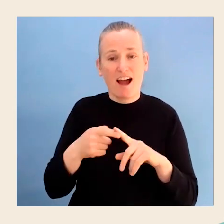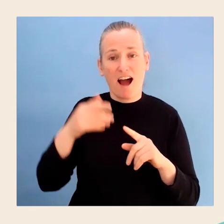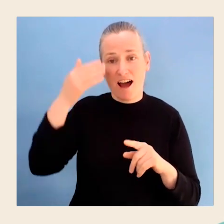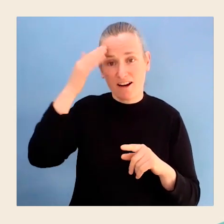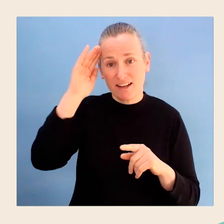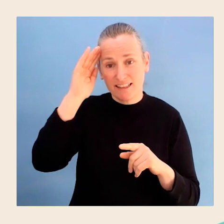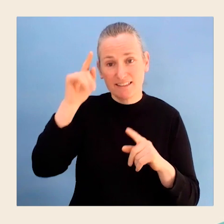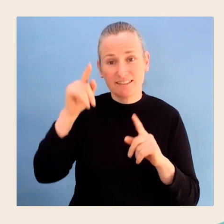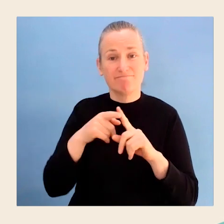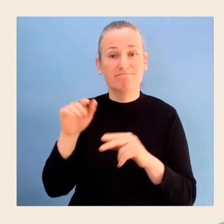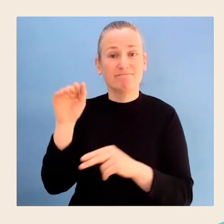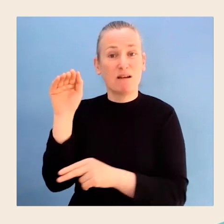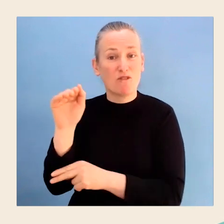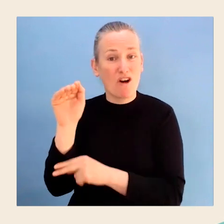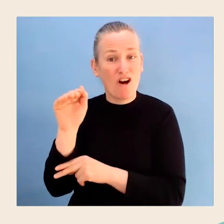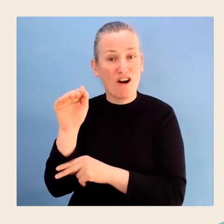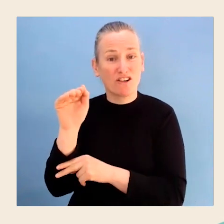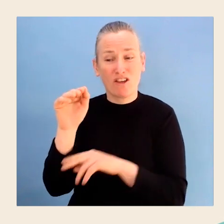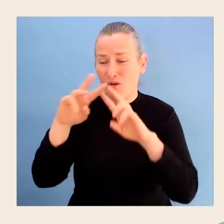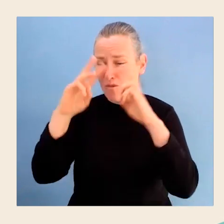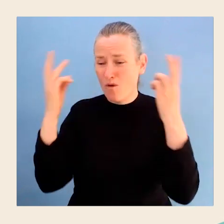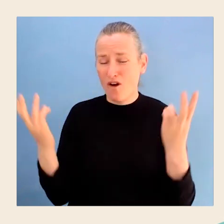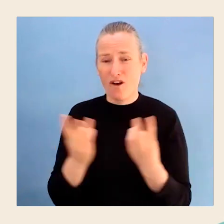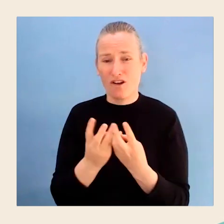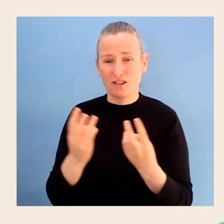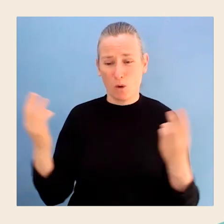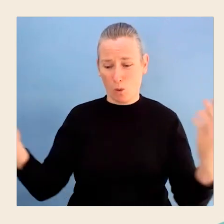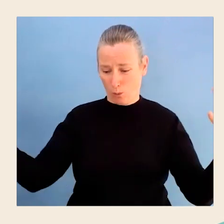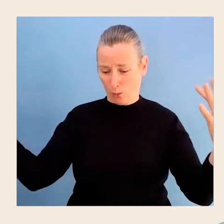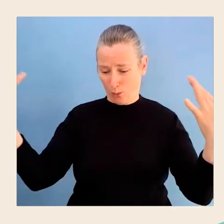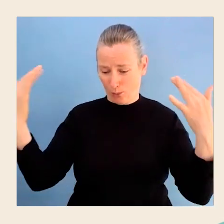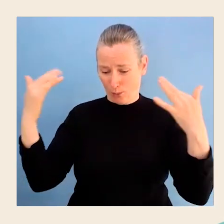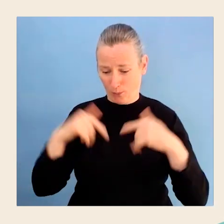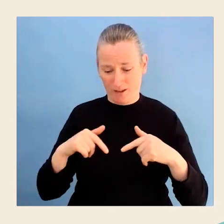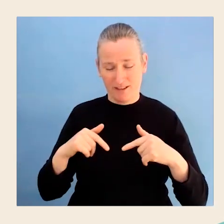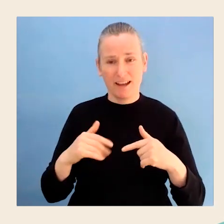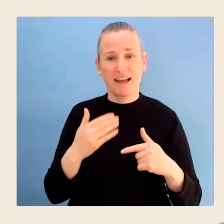and just all over the world thanks to technology like this.